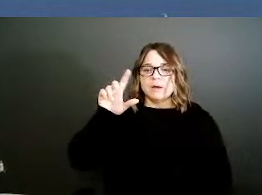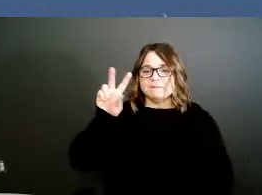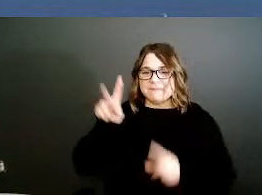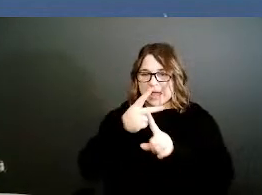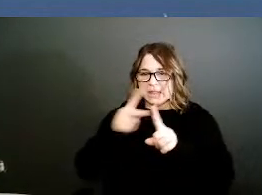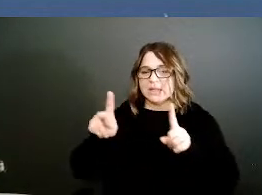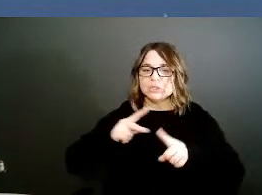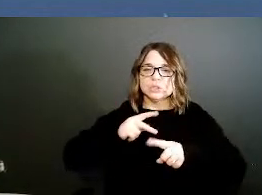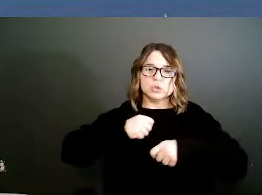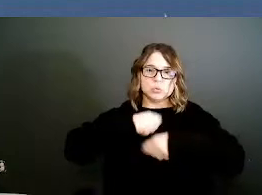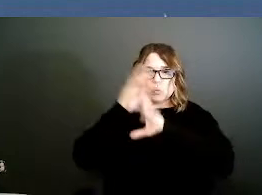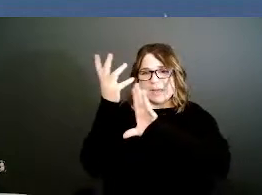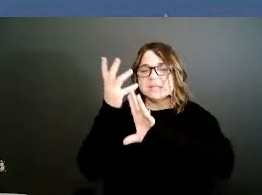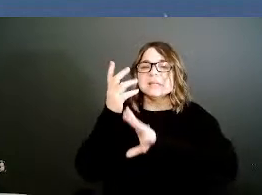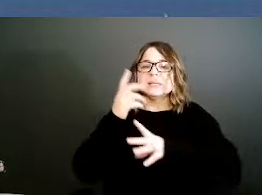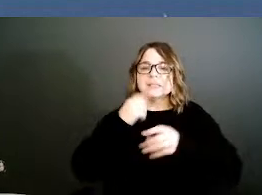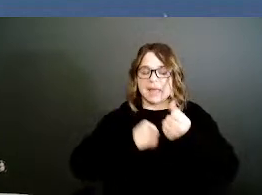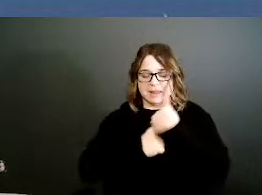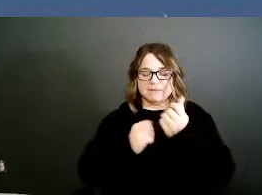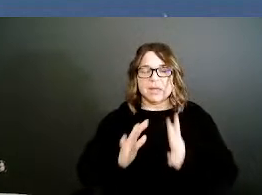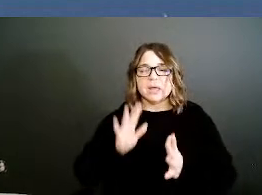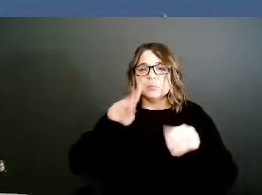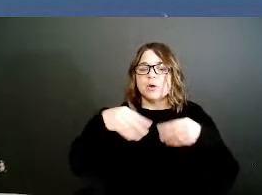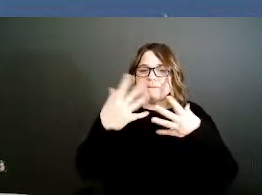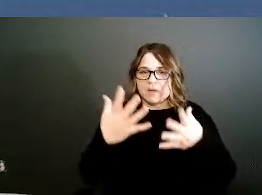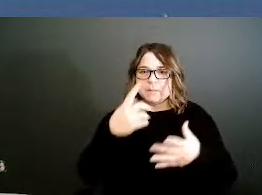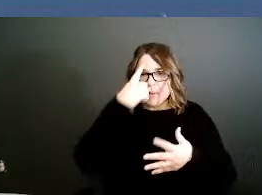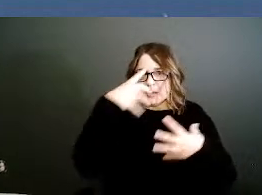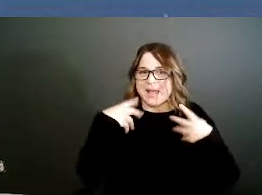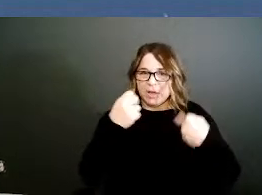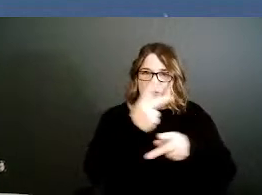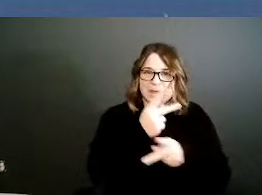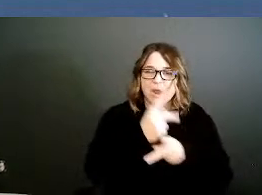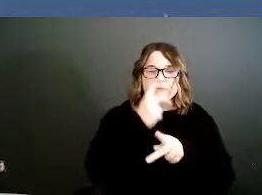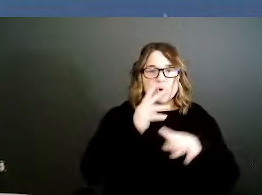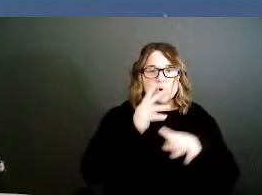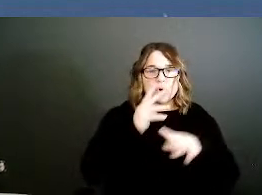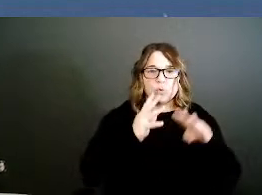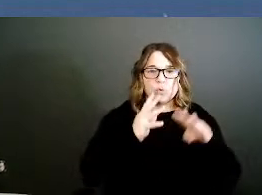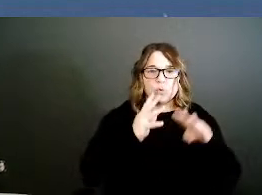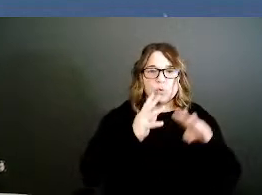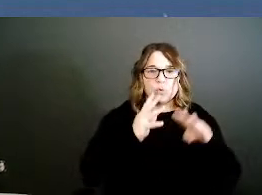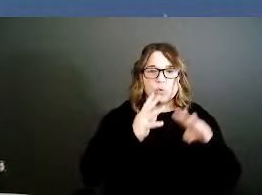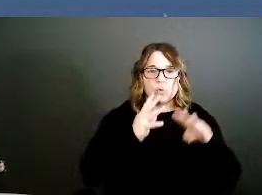THE HANDS OF PUBLIC OFFICIALS IN OTHER COUNTRIES AND AS A PROFESSIONAL, THAT'S REALLY SEEKING FUNDS FOR MINNEAPOLIS.